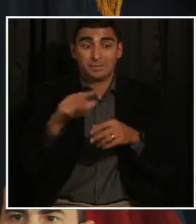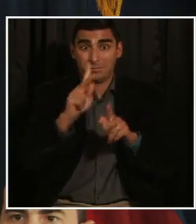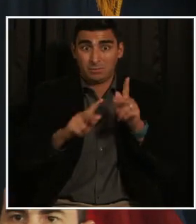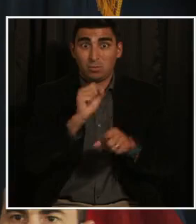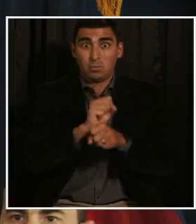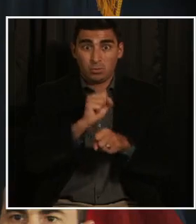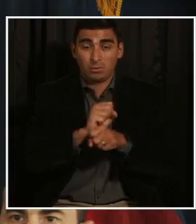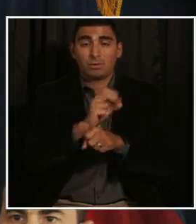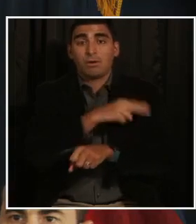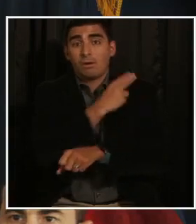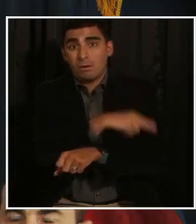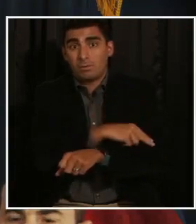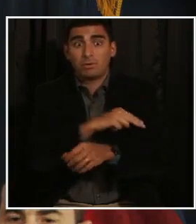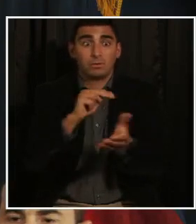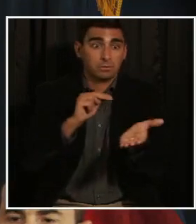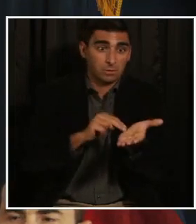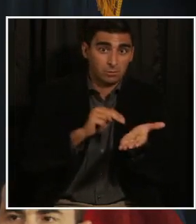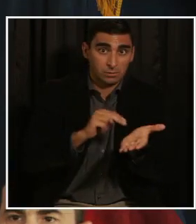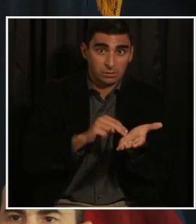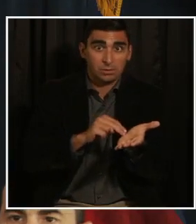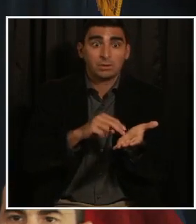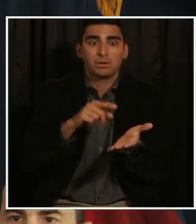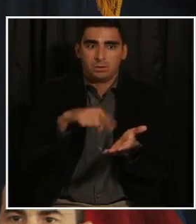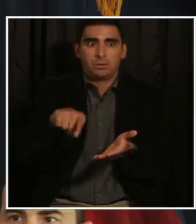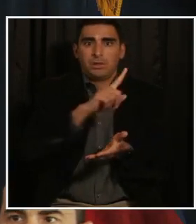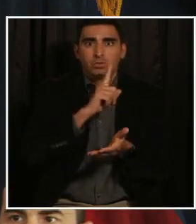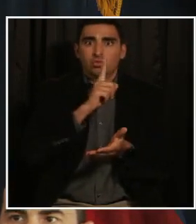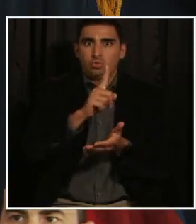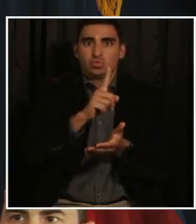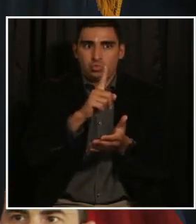have just felt a huge brunt of the burden these last few months